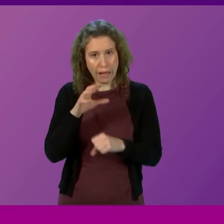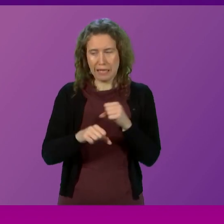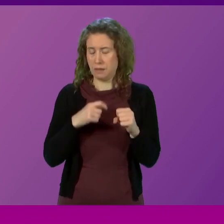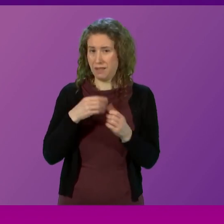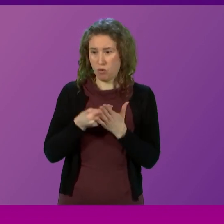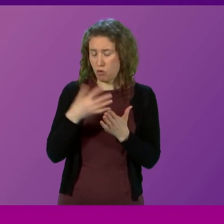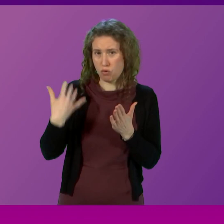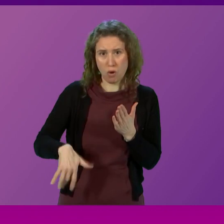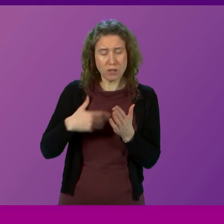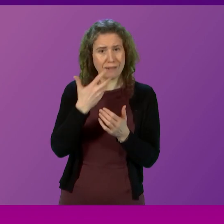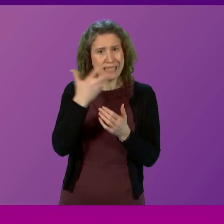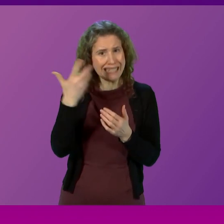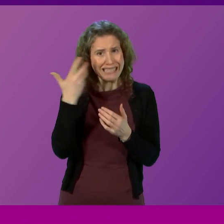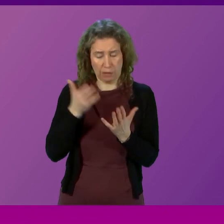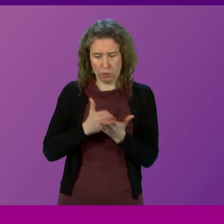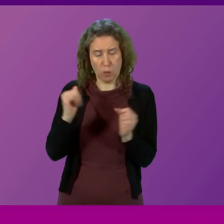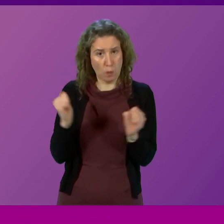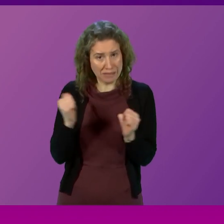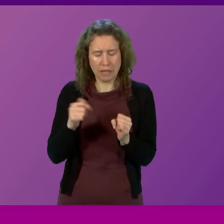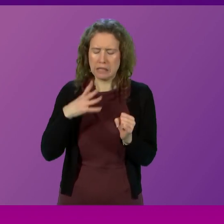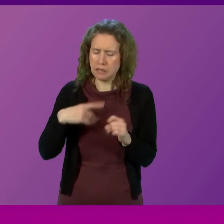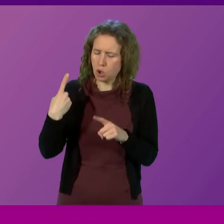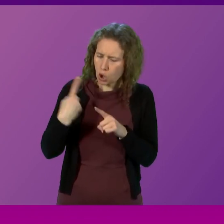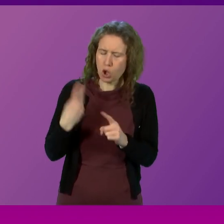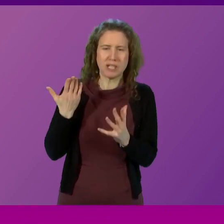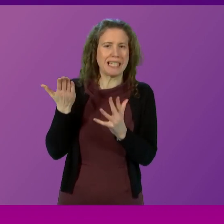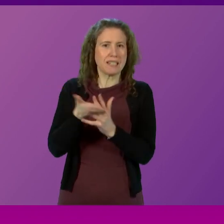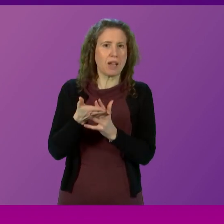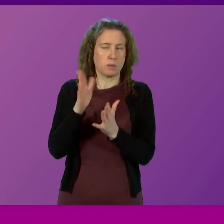the cost of fuel bills this winter, and they need urgent intervention from the Scottish Government.